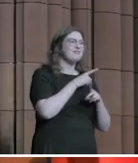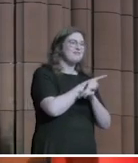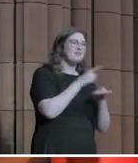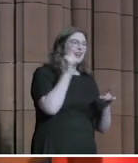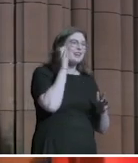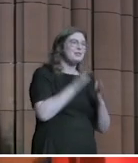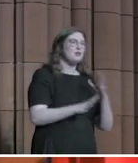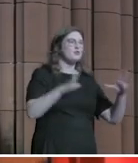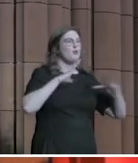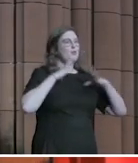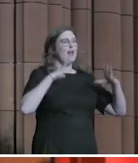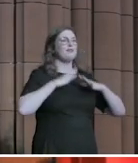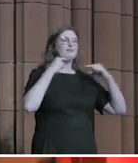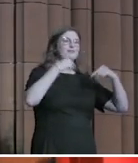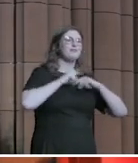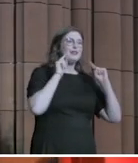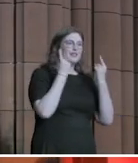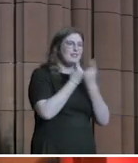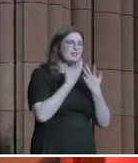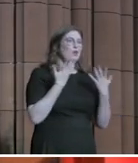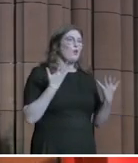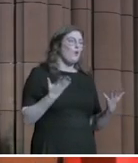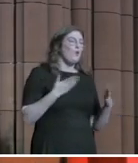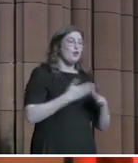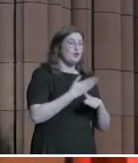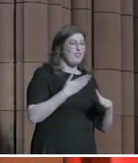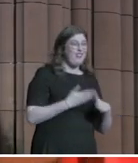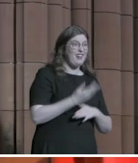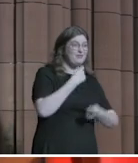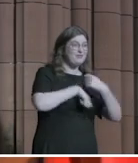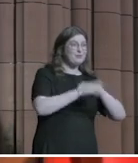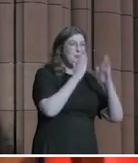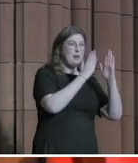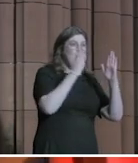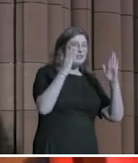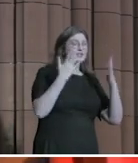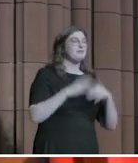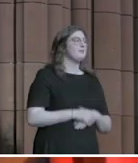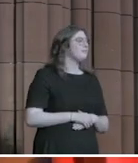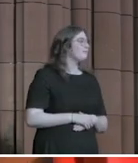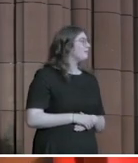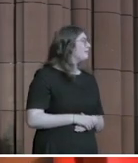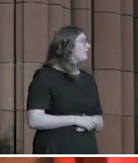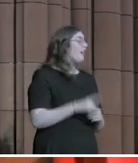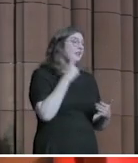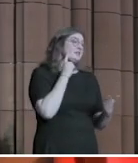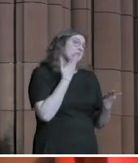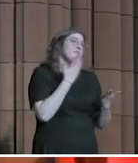for university or for a career as a librarian, eventually became National Librarian, but I think that it helped.